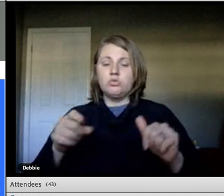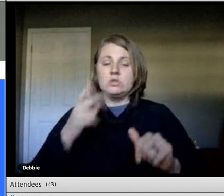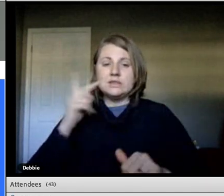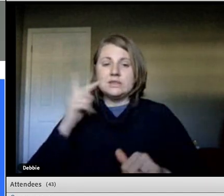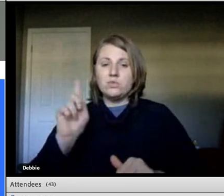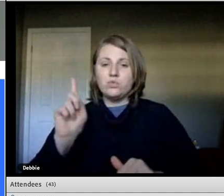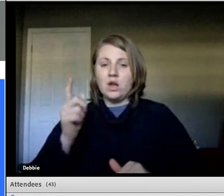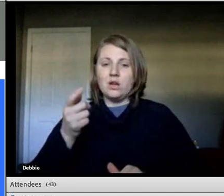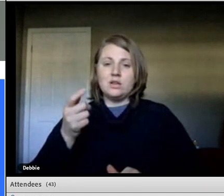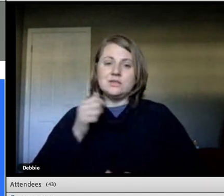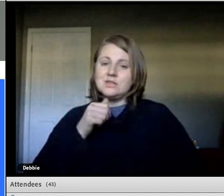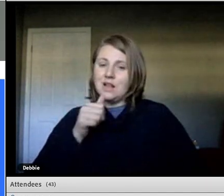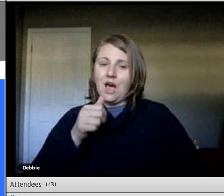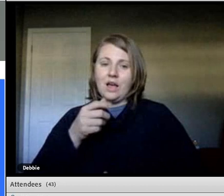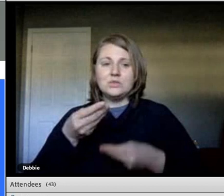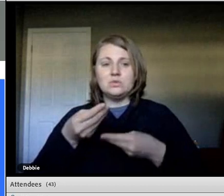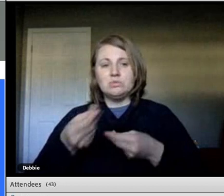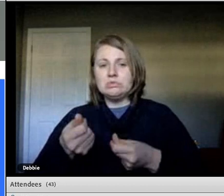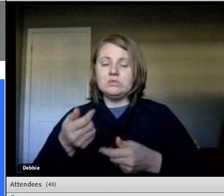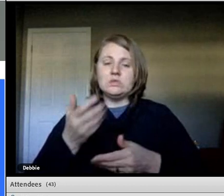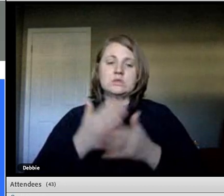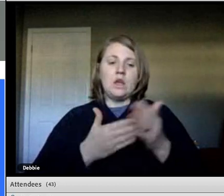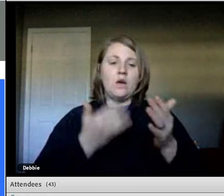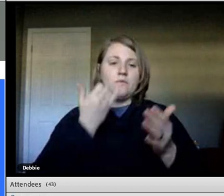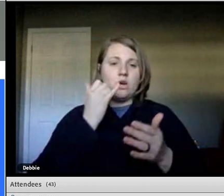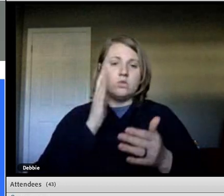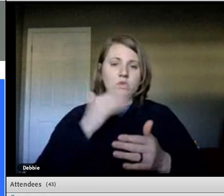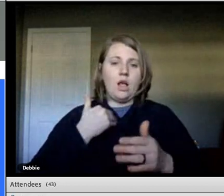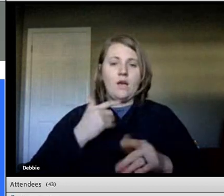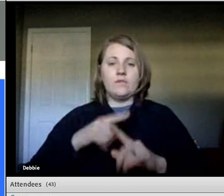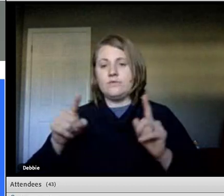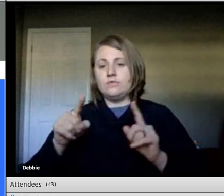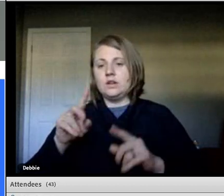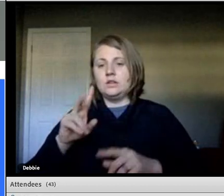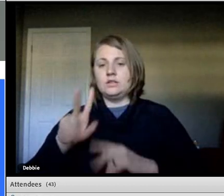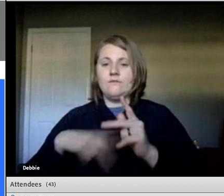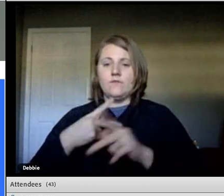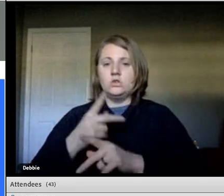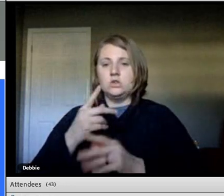Some phones will get different versions before others, but it's just out there,